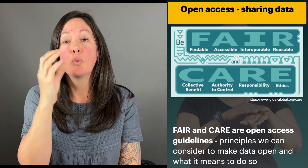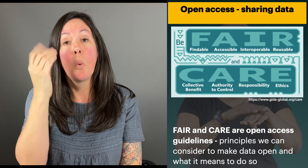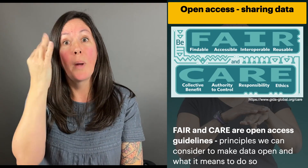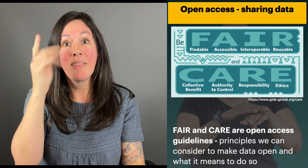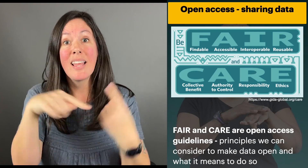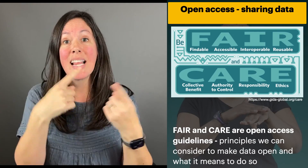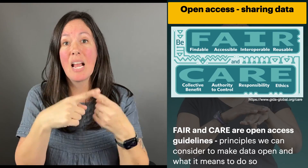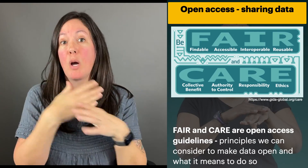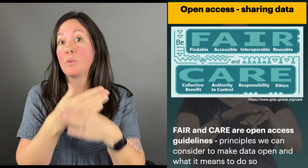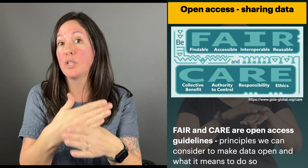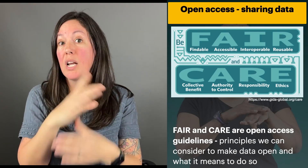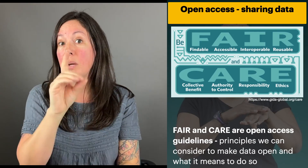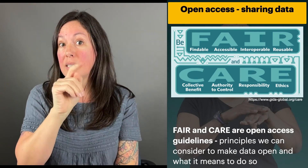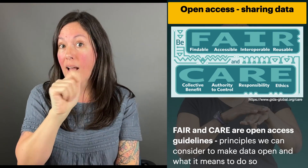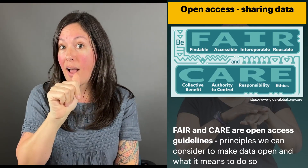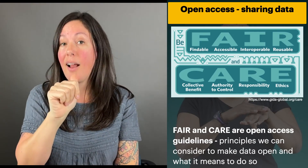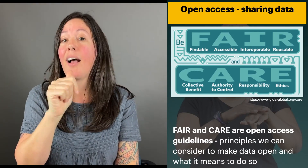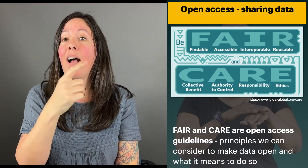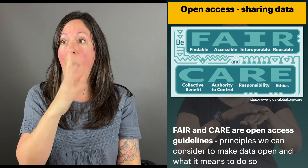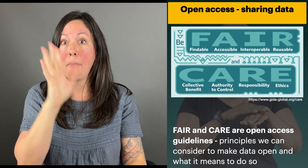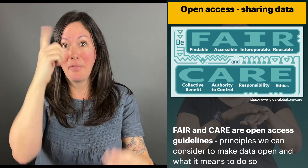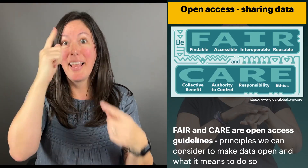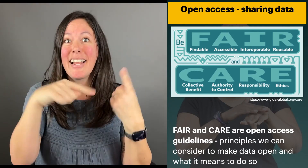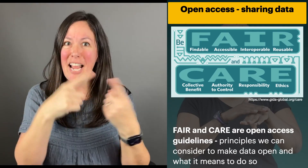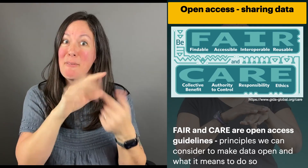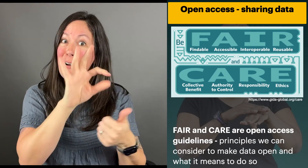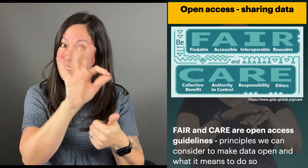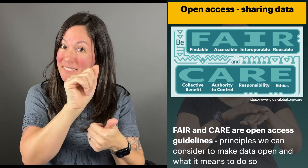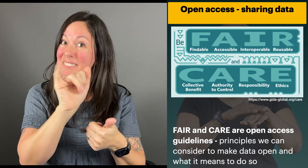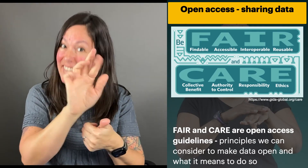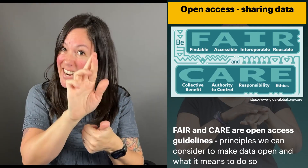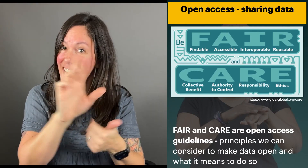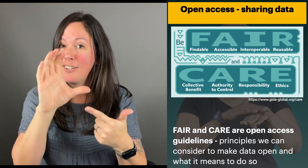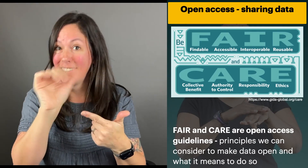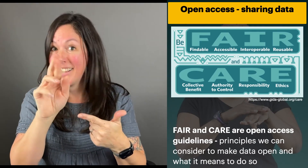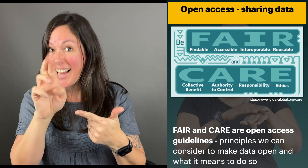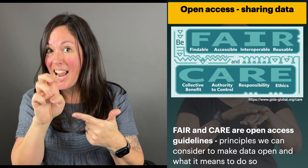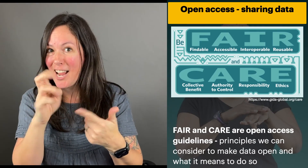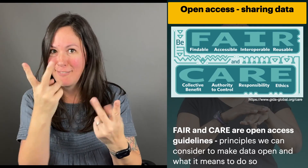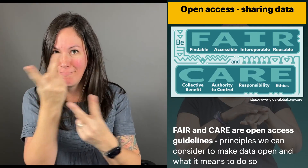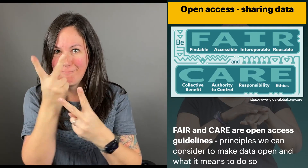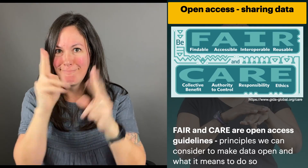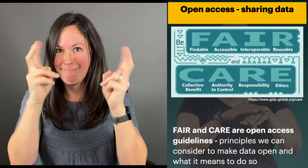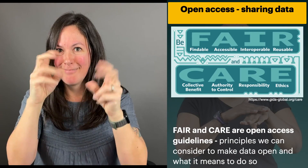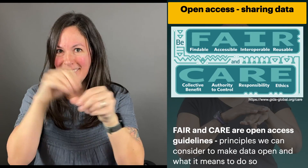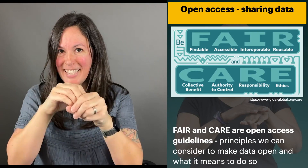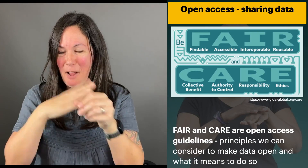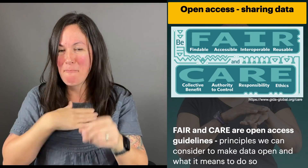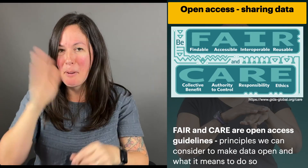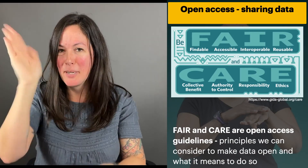go thank you for your patience so I really wanted to make sure that I showed this slide at this point because when